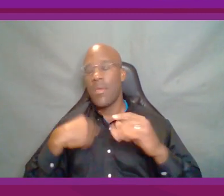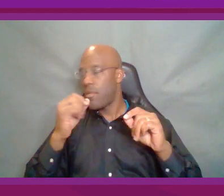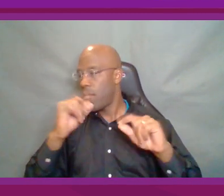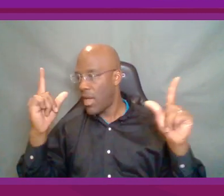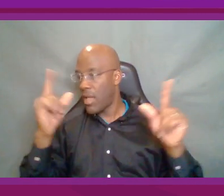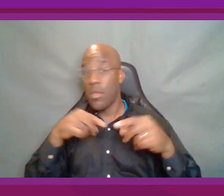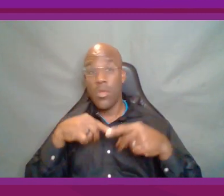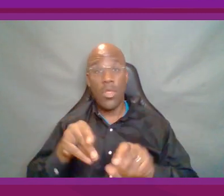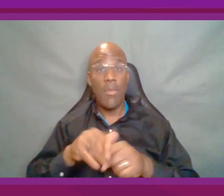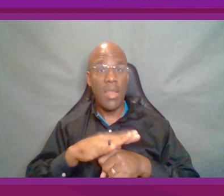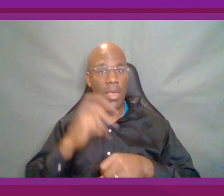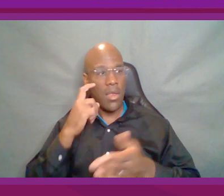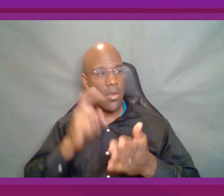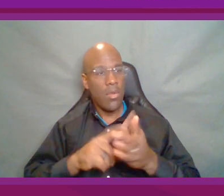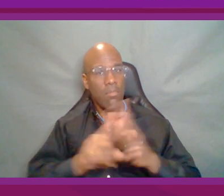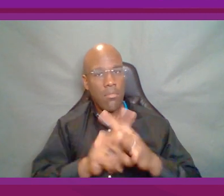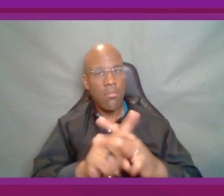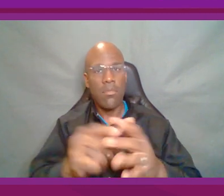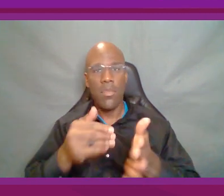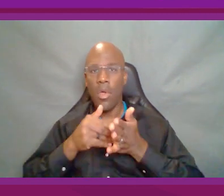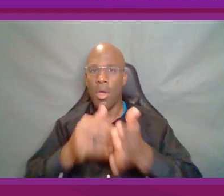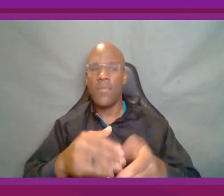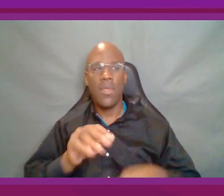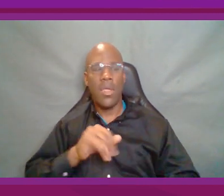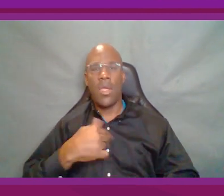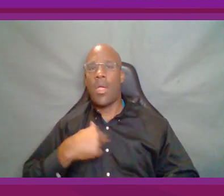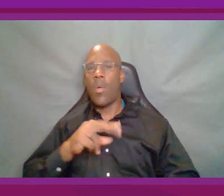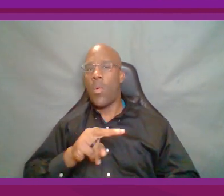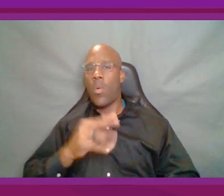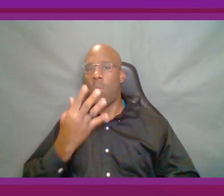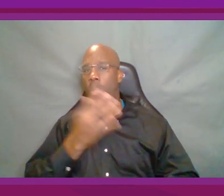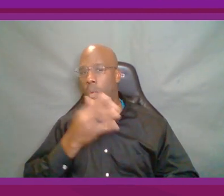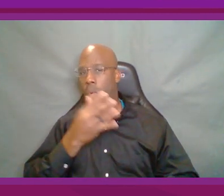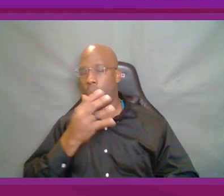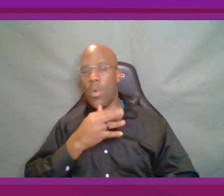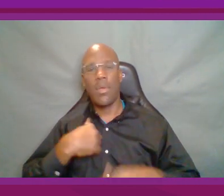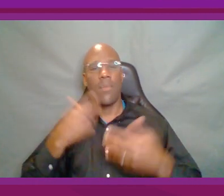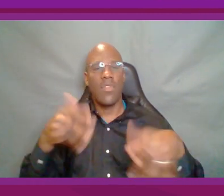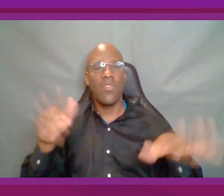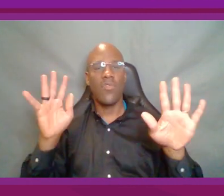came up a lot during the pandemic. I am done. [MOYA]: Yeah, thank you so much for sharing that.